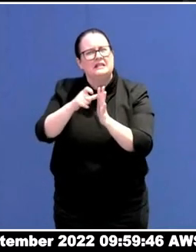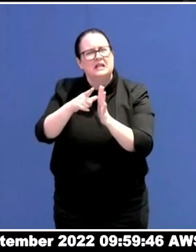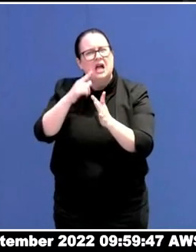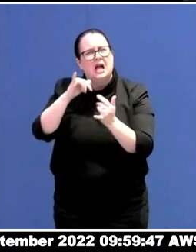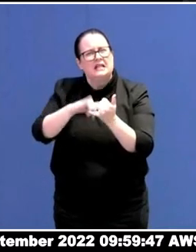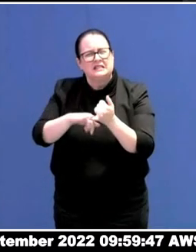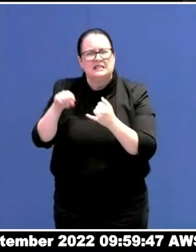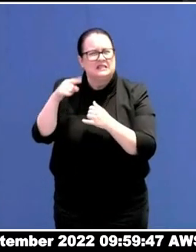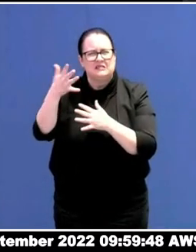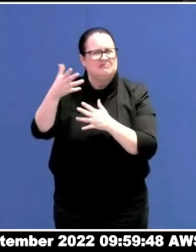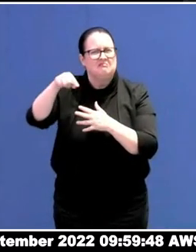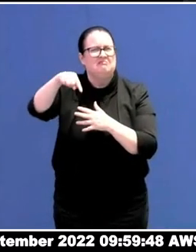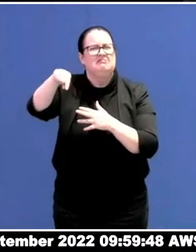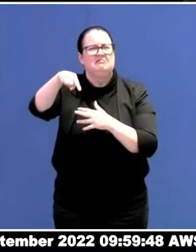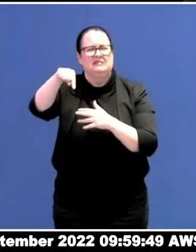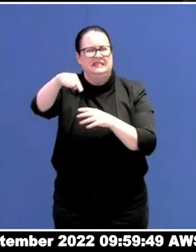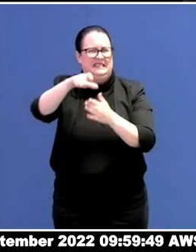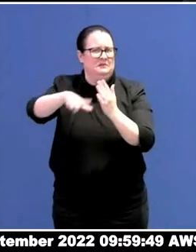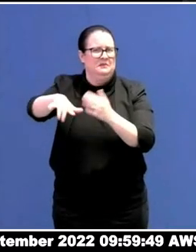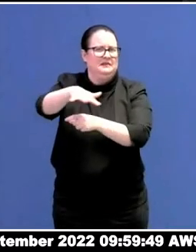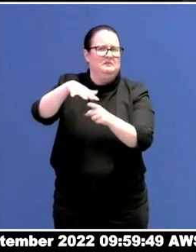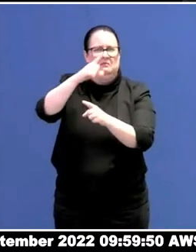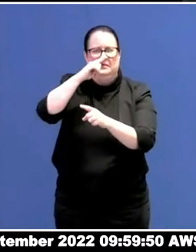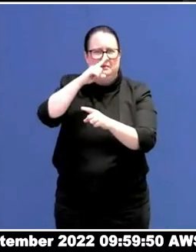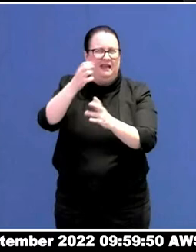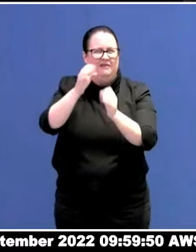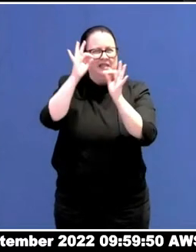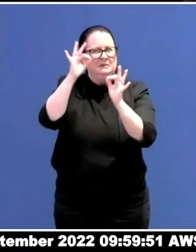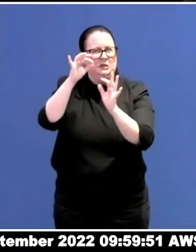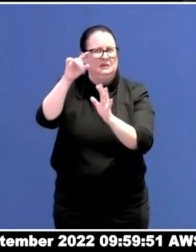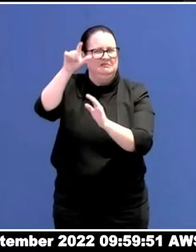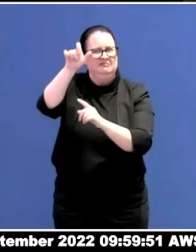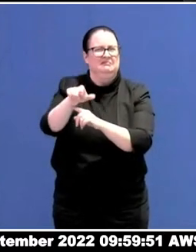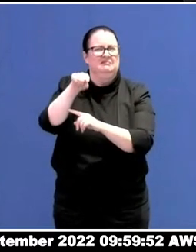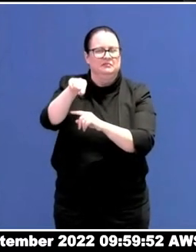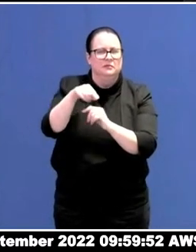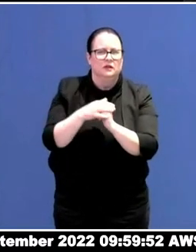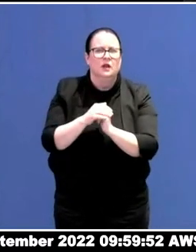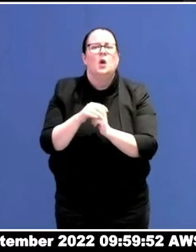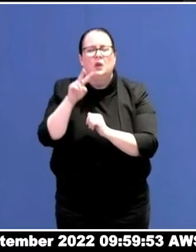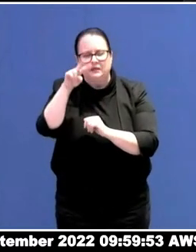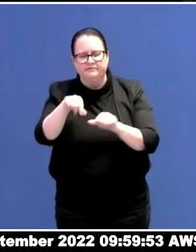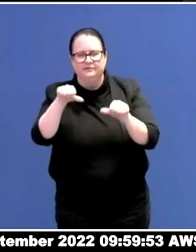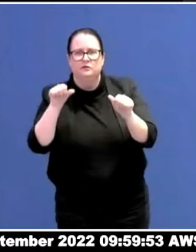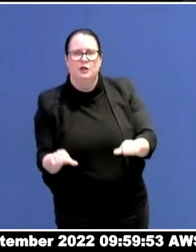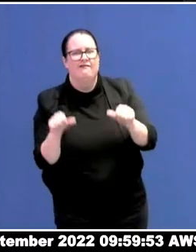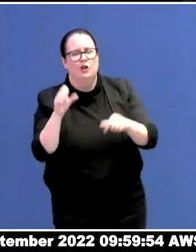He was referred on to them and a specialist there who diagnosed that he had autism also.